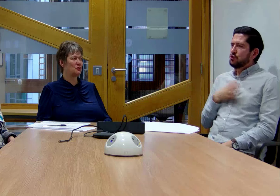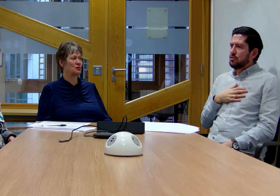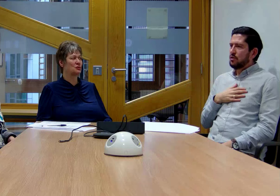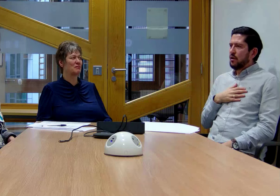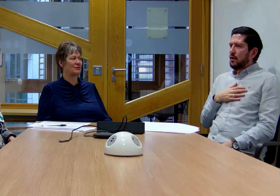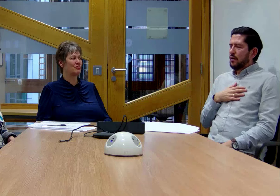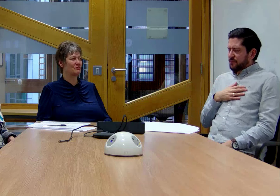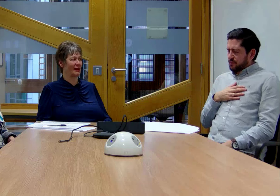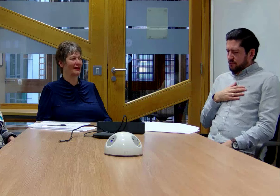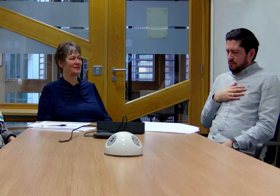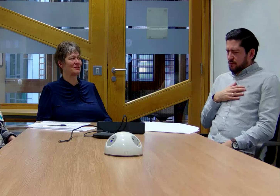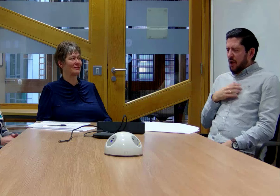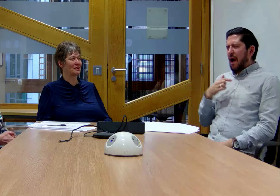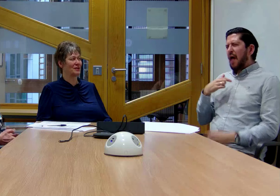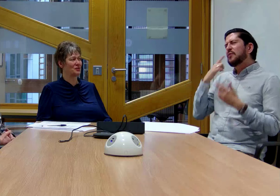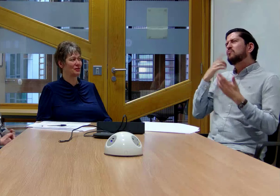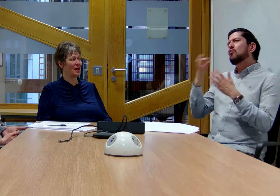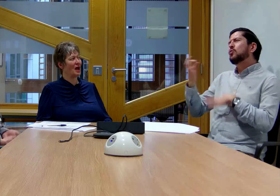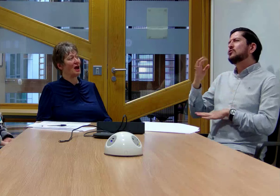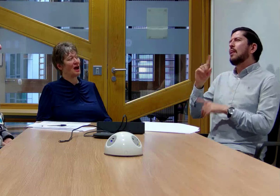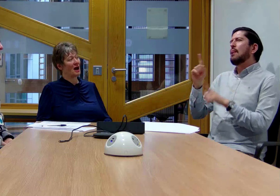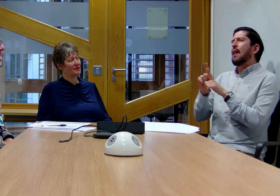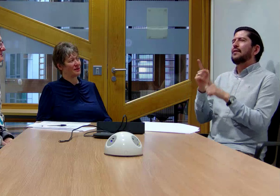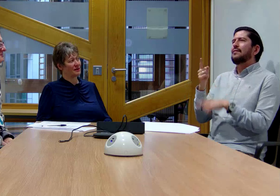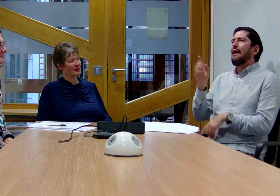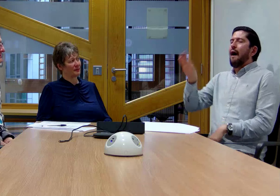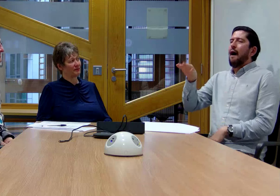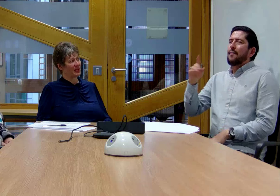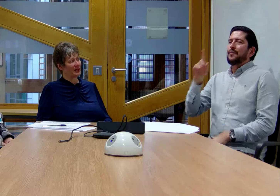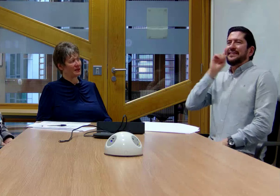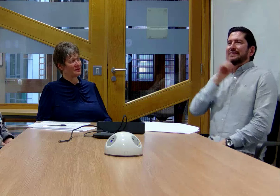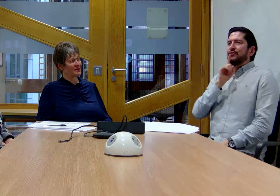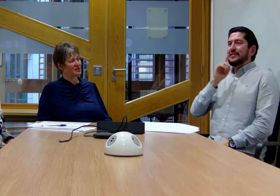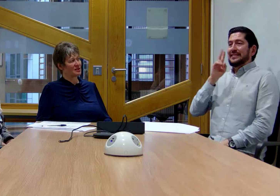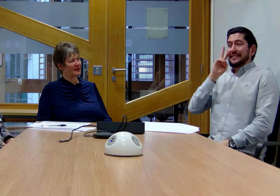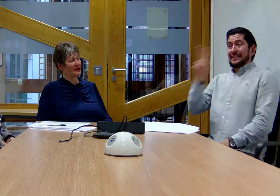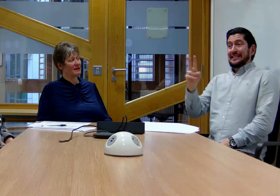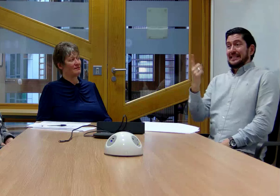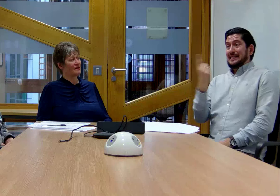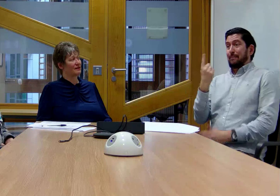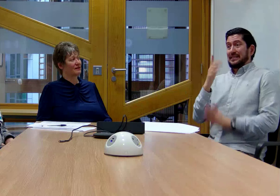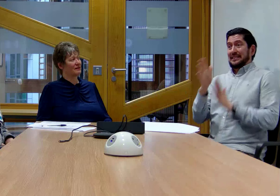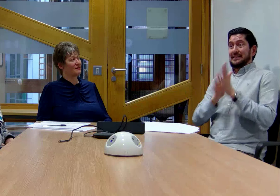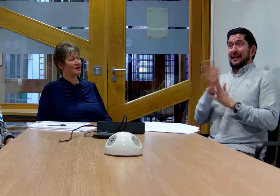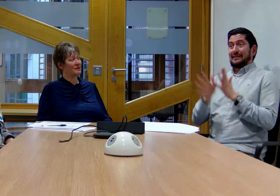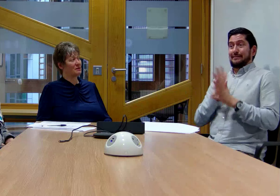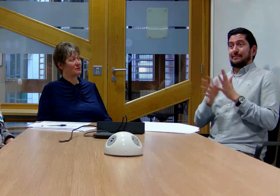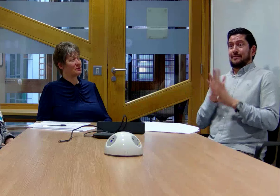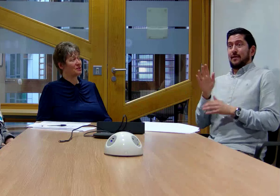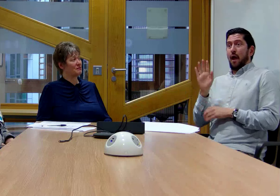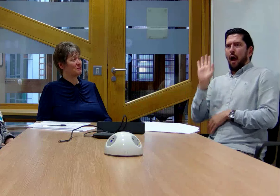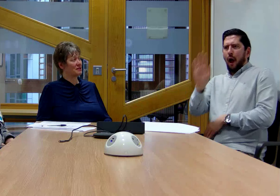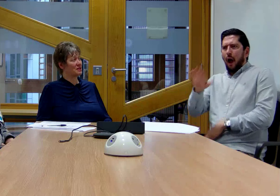to think through in general what BSL users may reply to that question. I think it's things